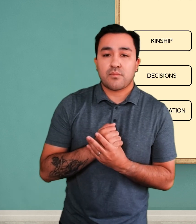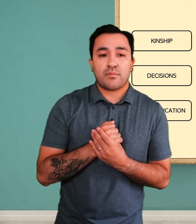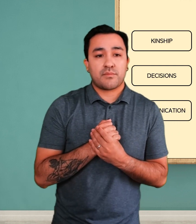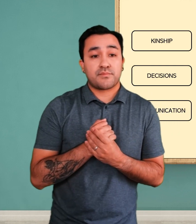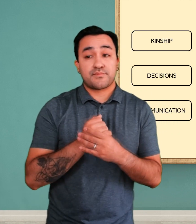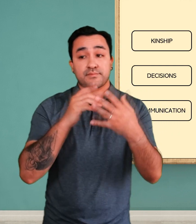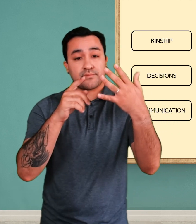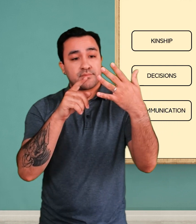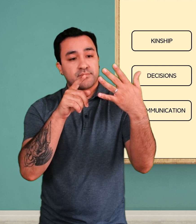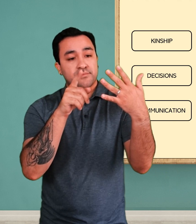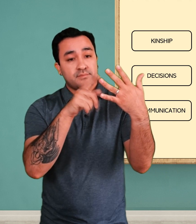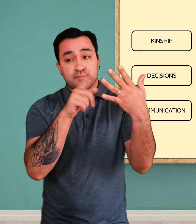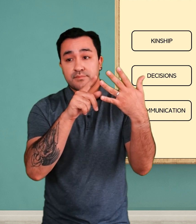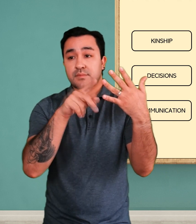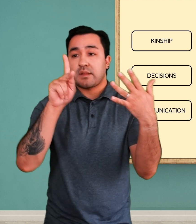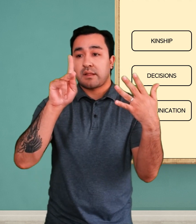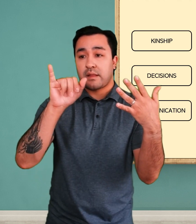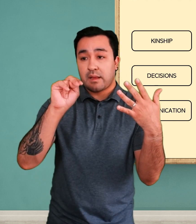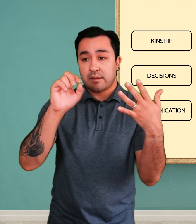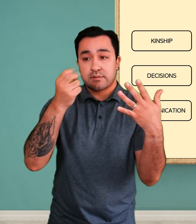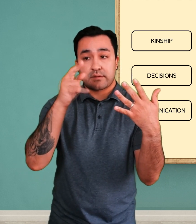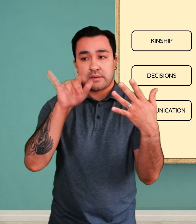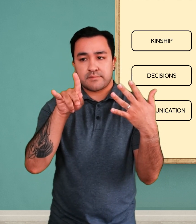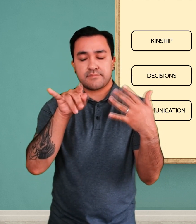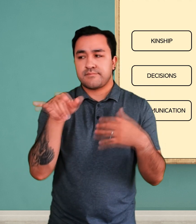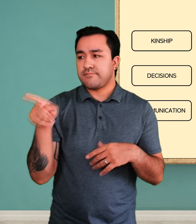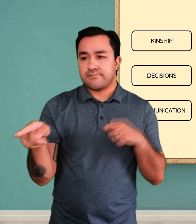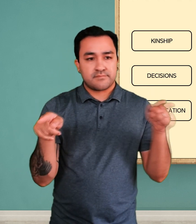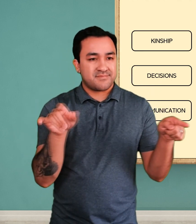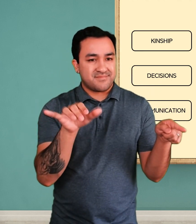Kinship is similar in both collectivist and individualistic cultures.